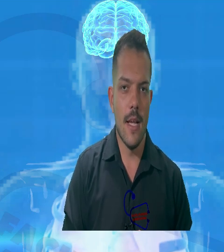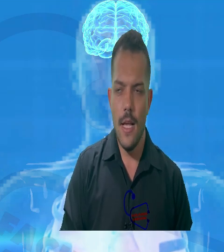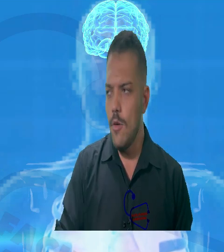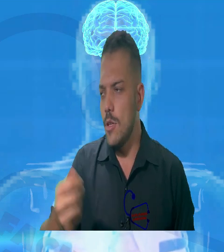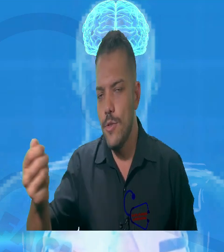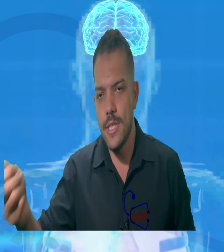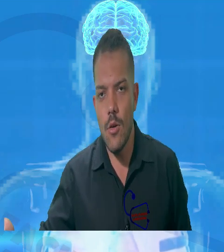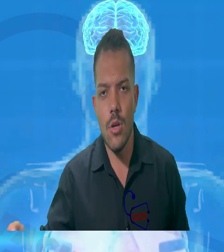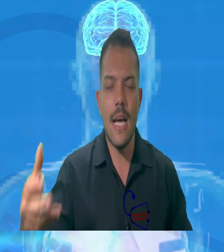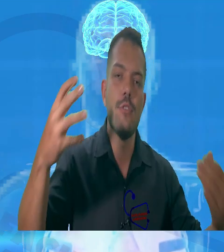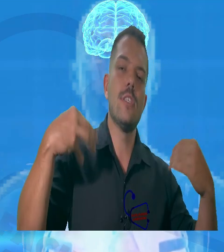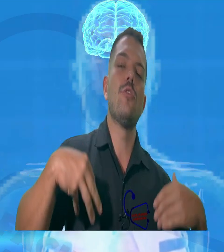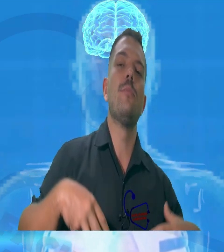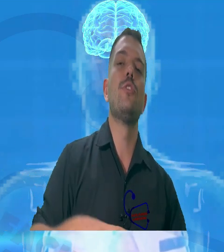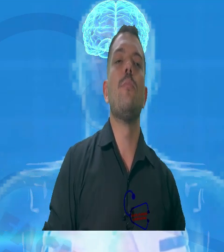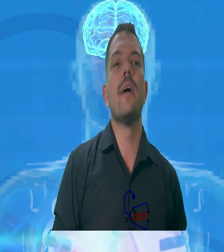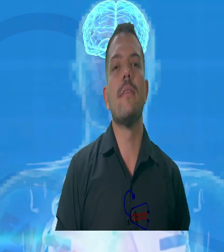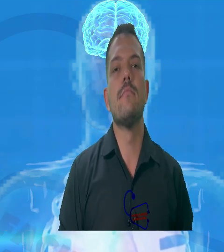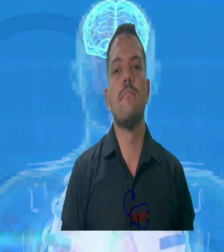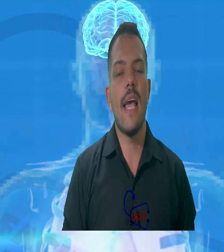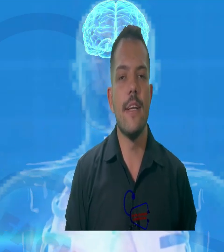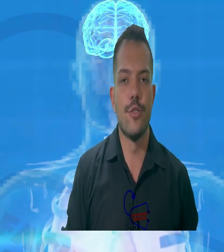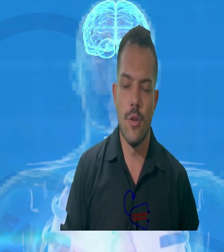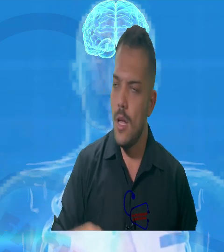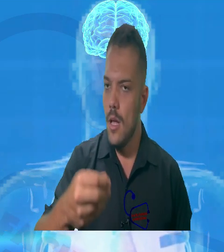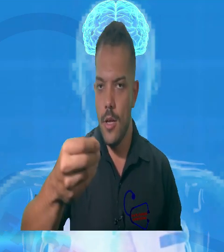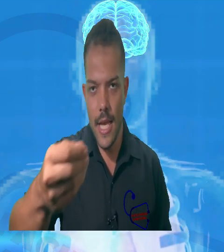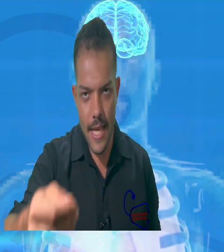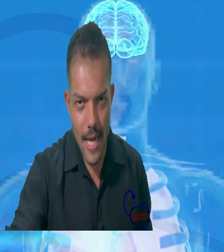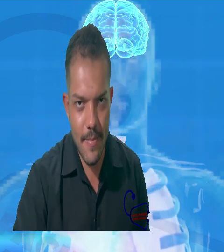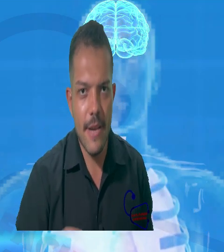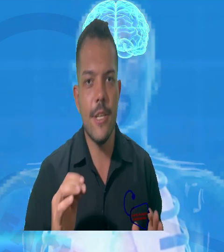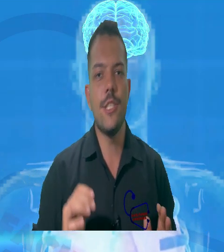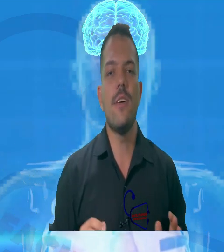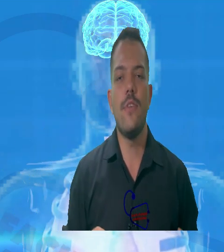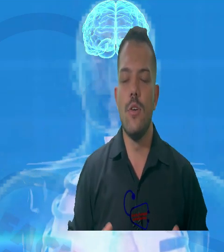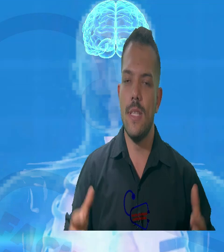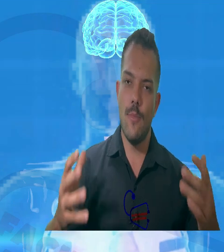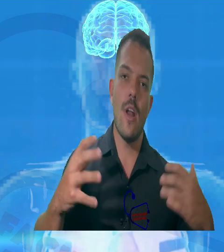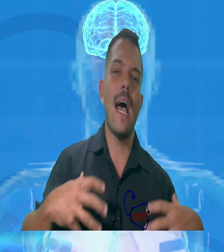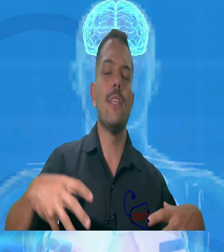and when you wake up you take your bath, that's it and that long bath that we already mentioned with